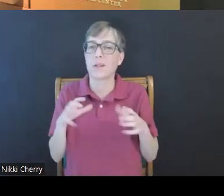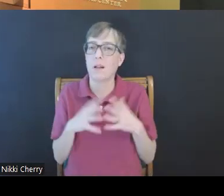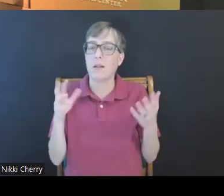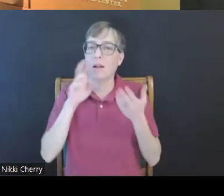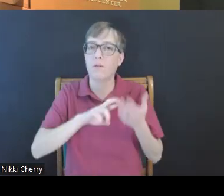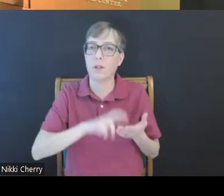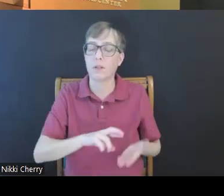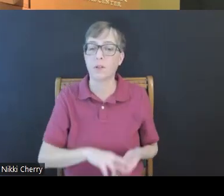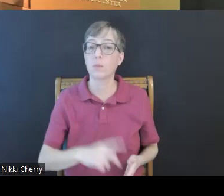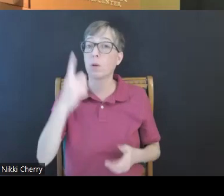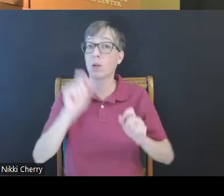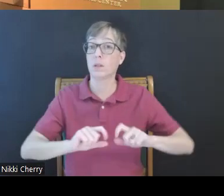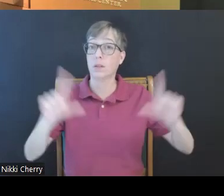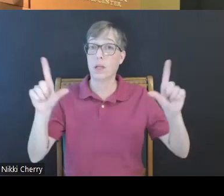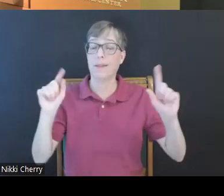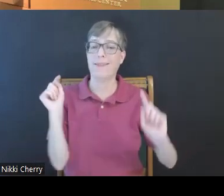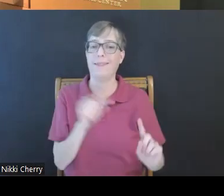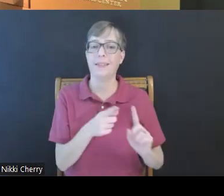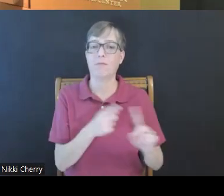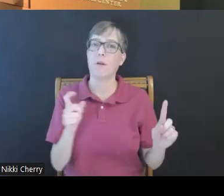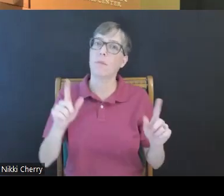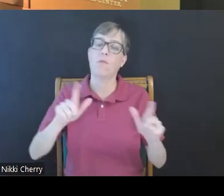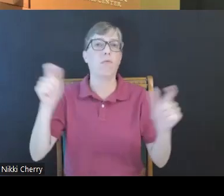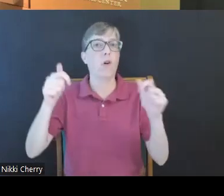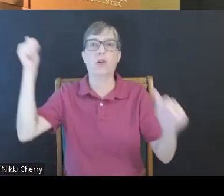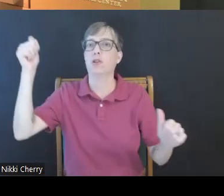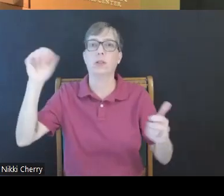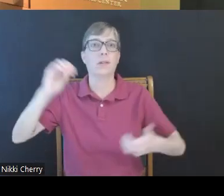the largest study of collaborative care that we've done today called the impact study and what we did